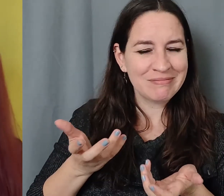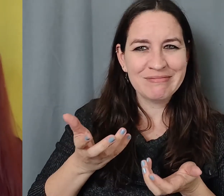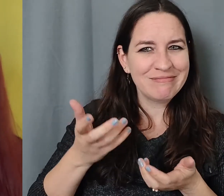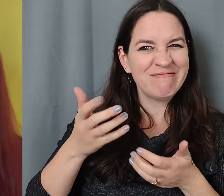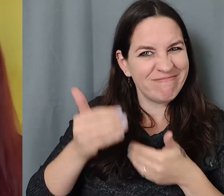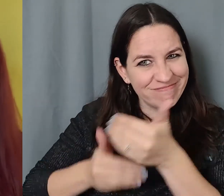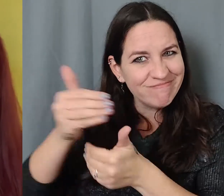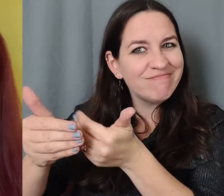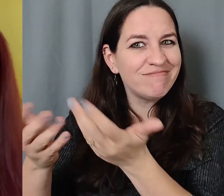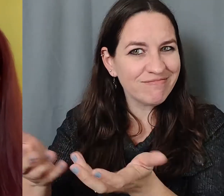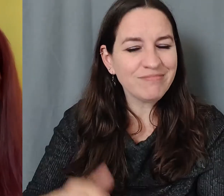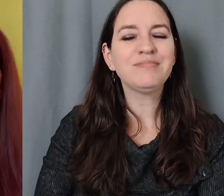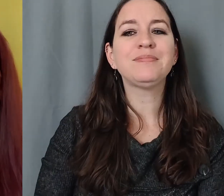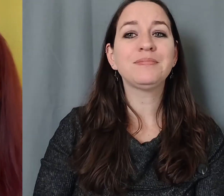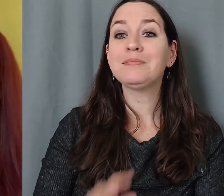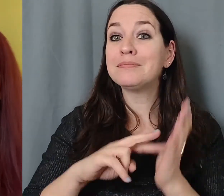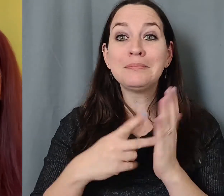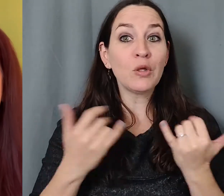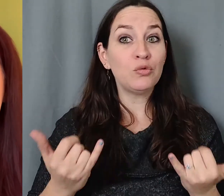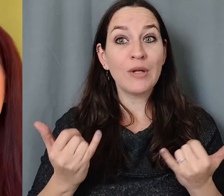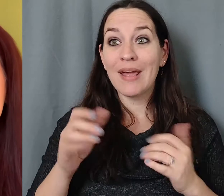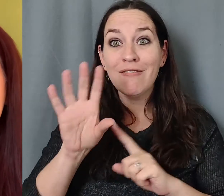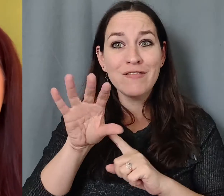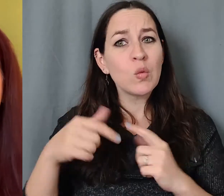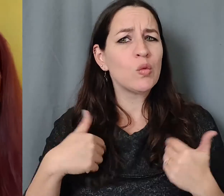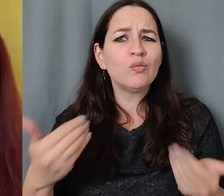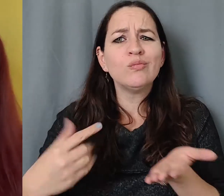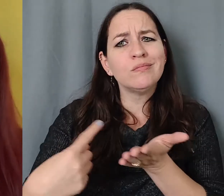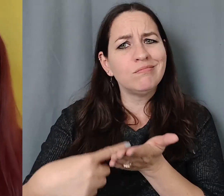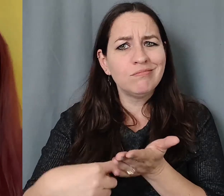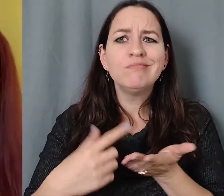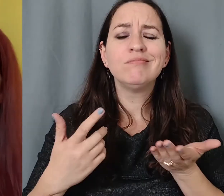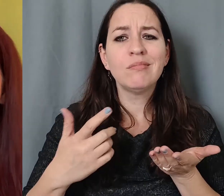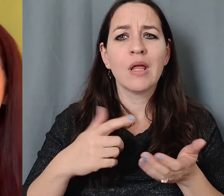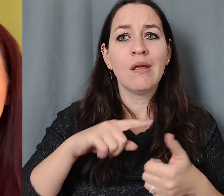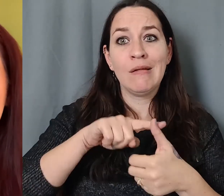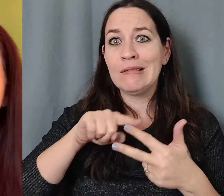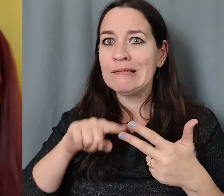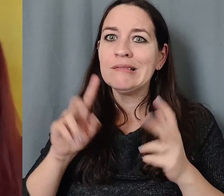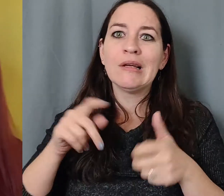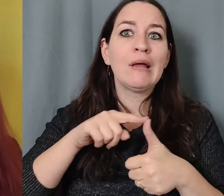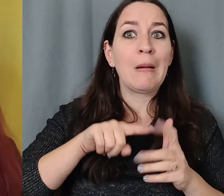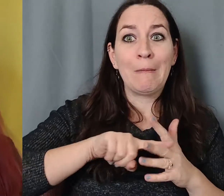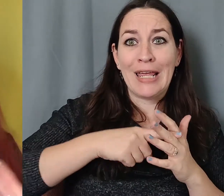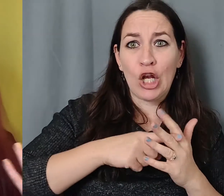from as you move forward in that goal. So in today's video, I want to talk about that. I want to talk about what it means to be a beginner, what it means to kind of move